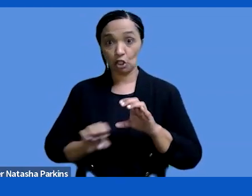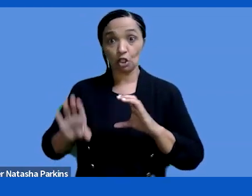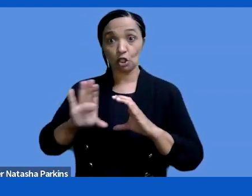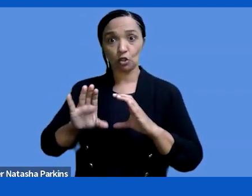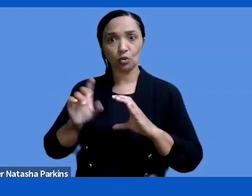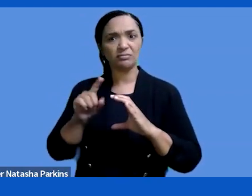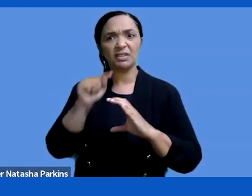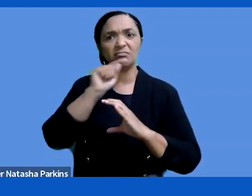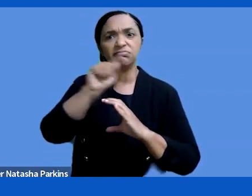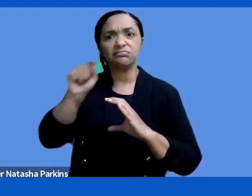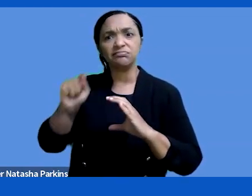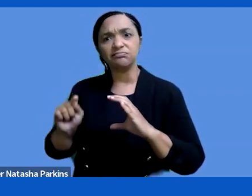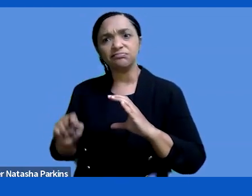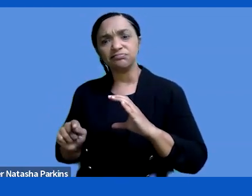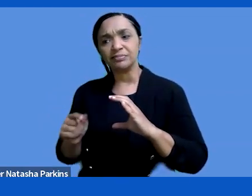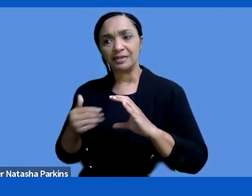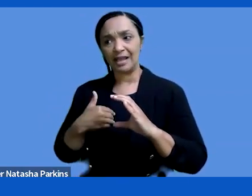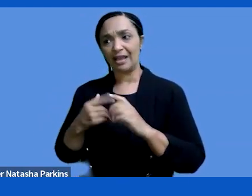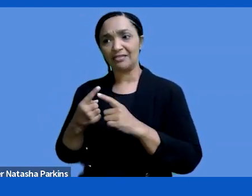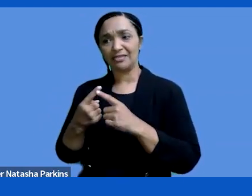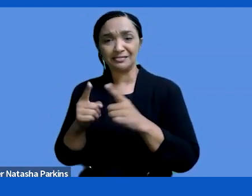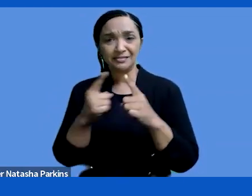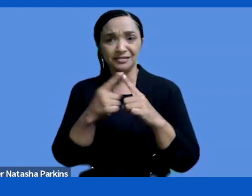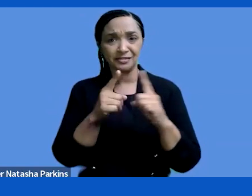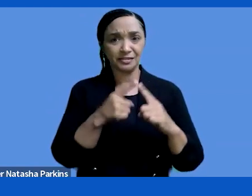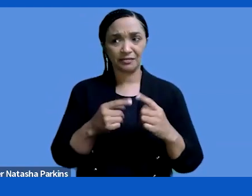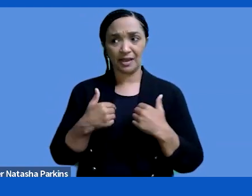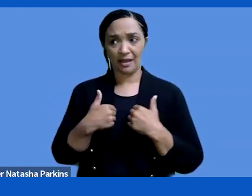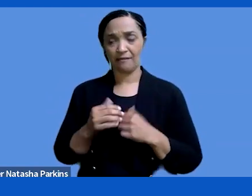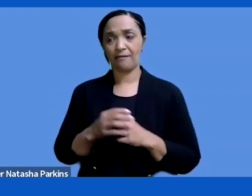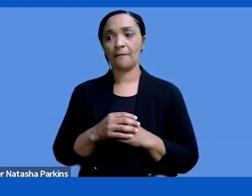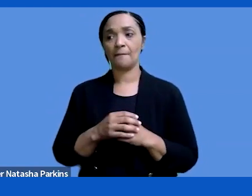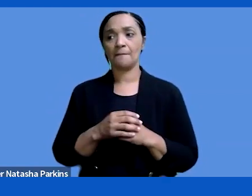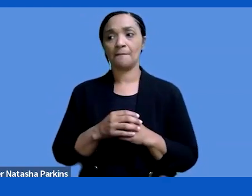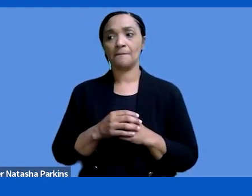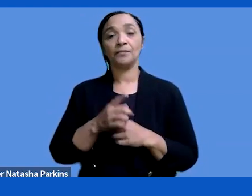on. I'm sure sort of the rules required to have data centers and servers in Europe.